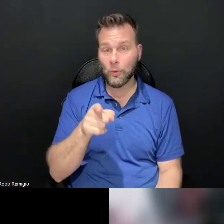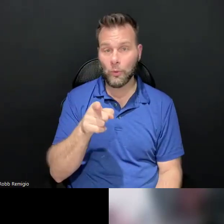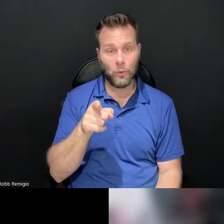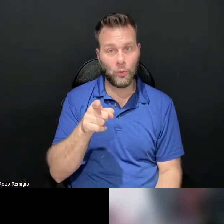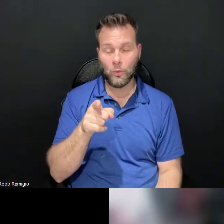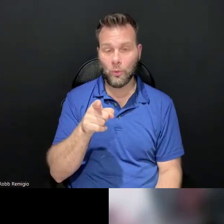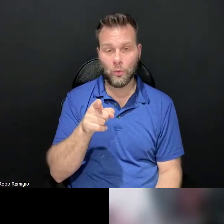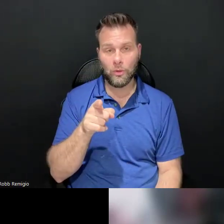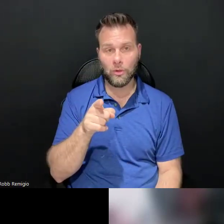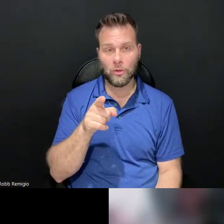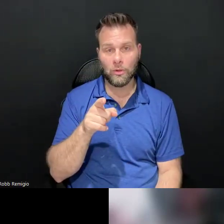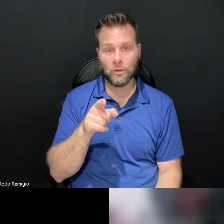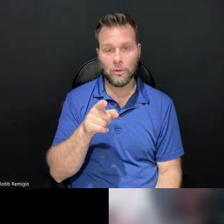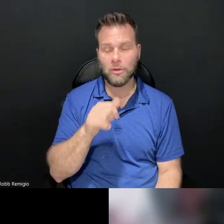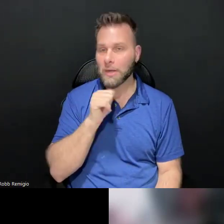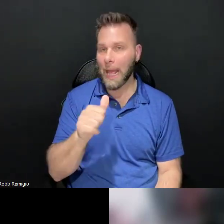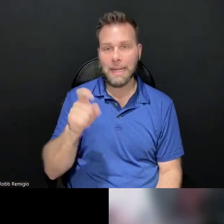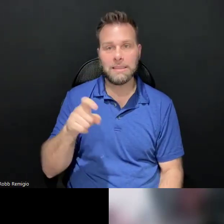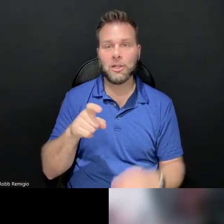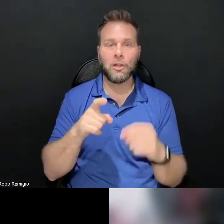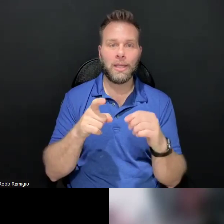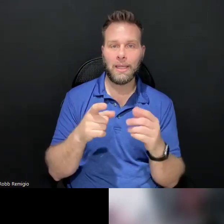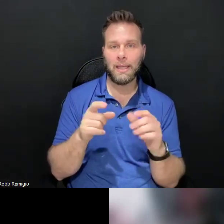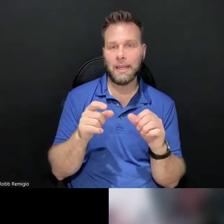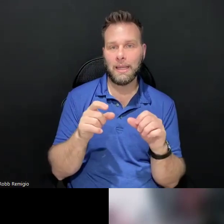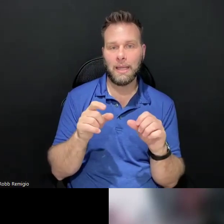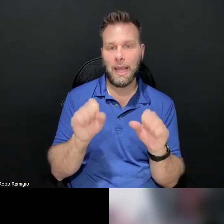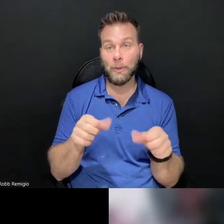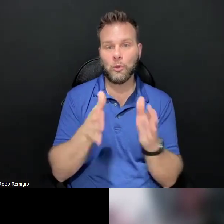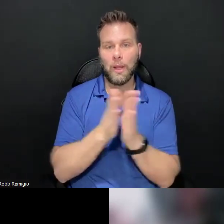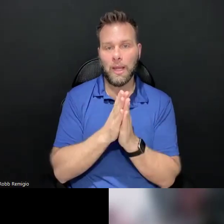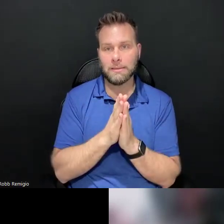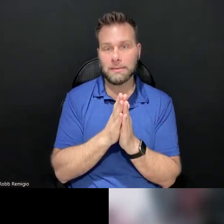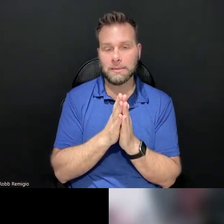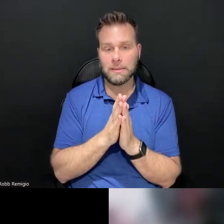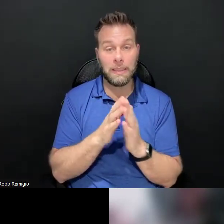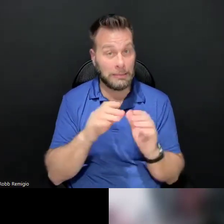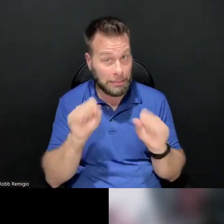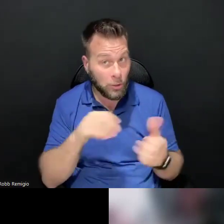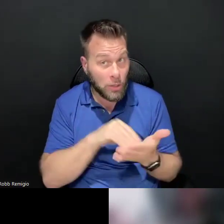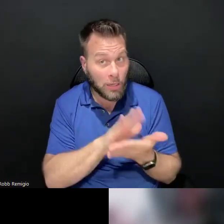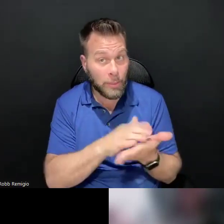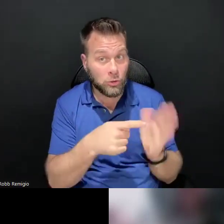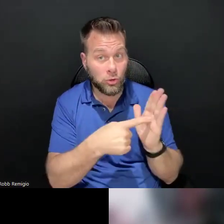You are not necessarily in a position of asking, you know, can I see documentation.